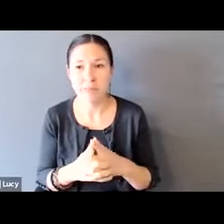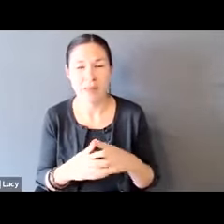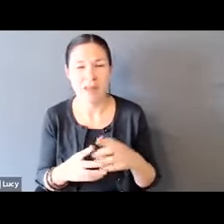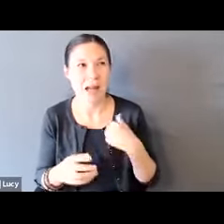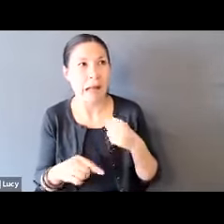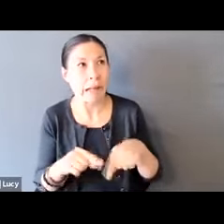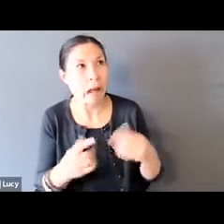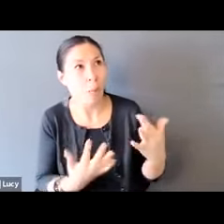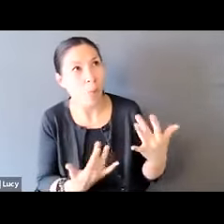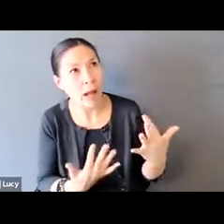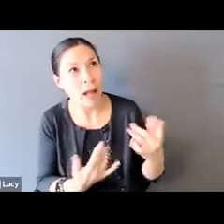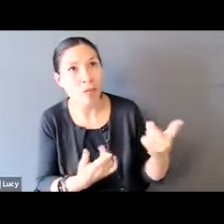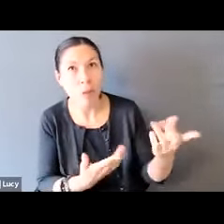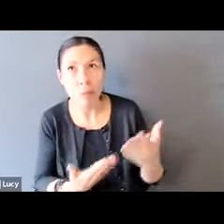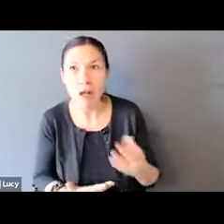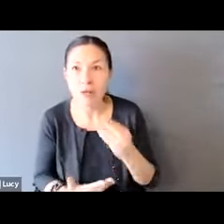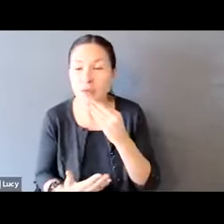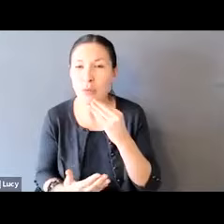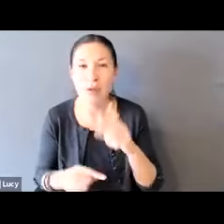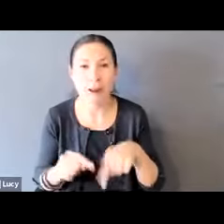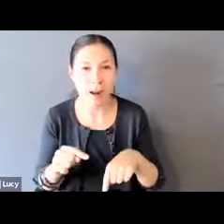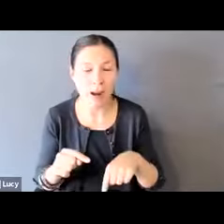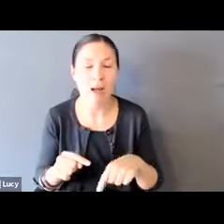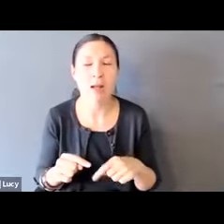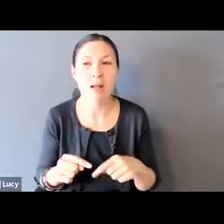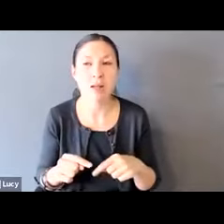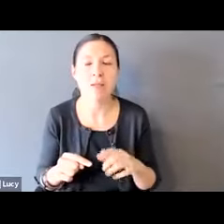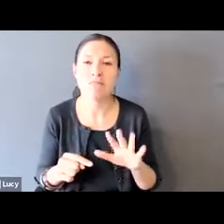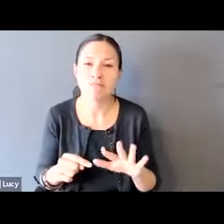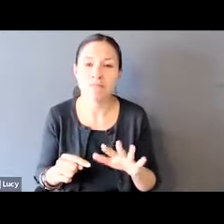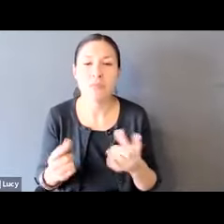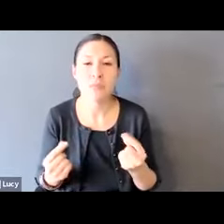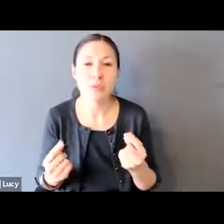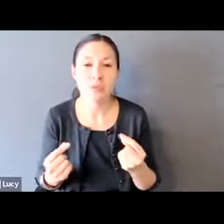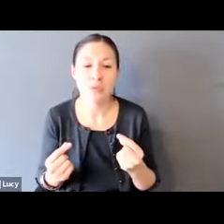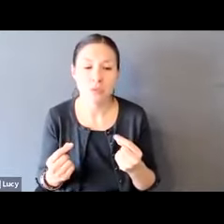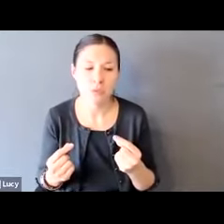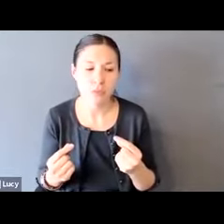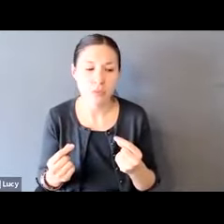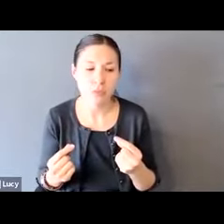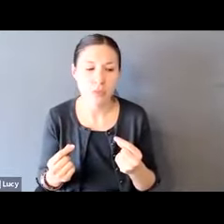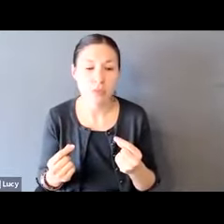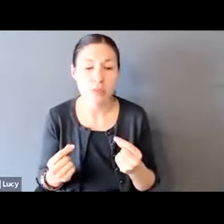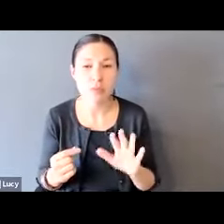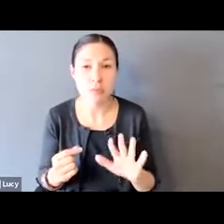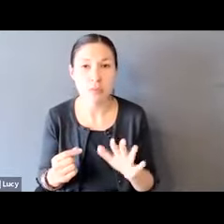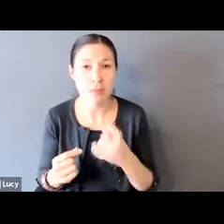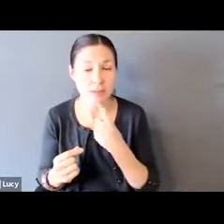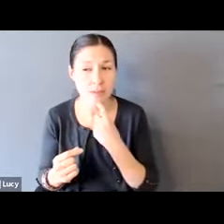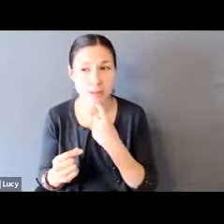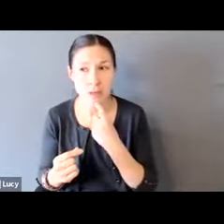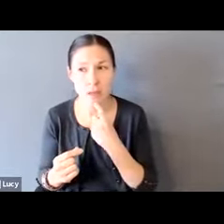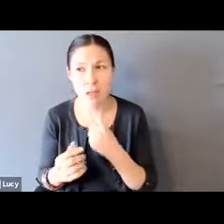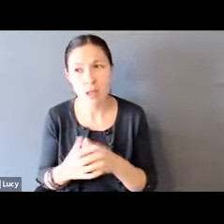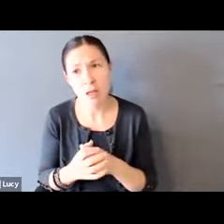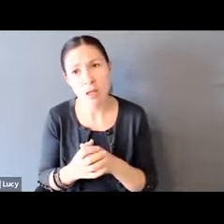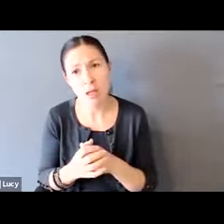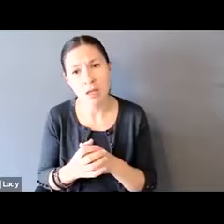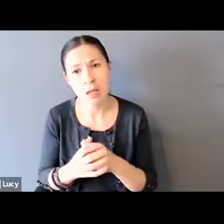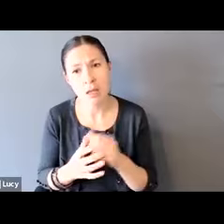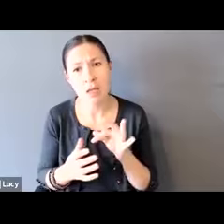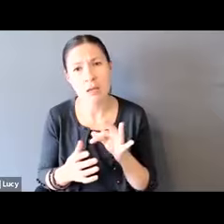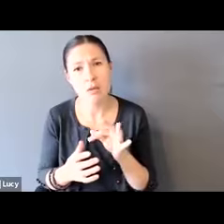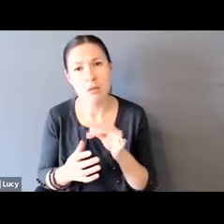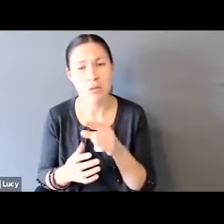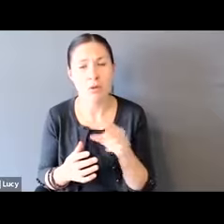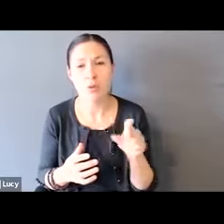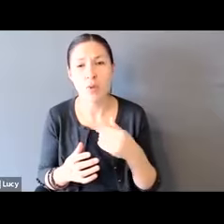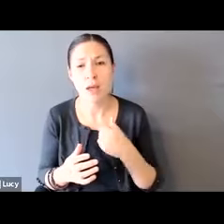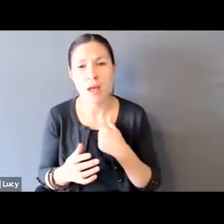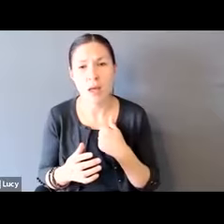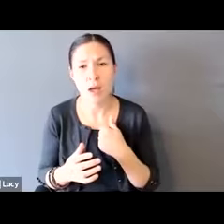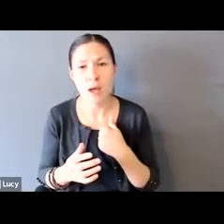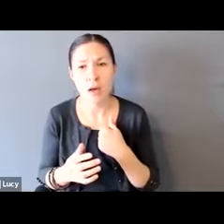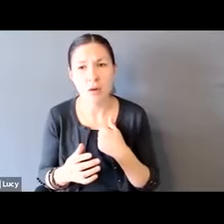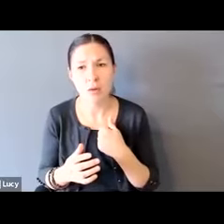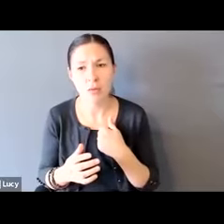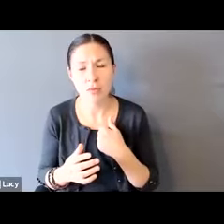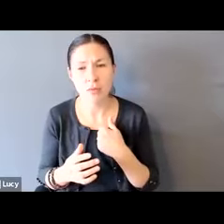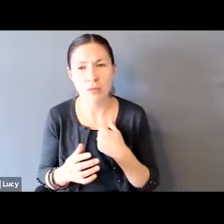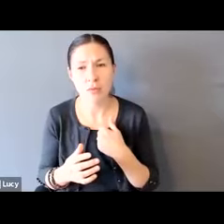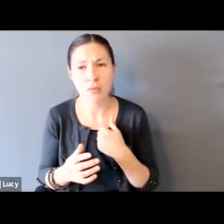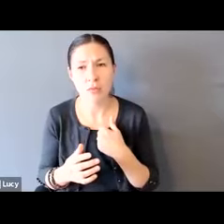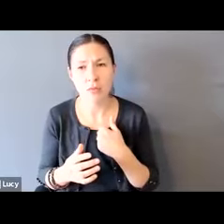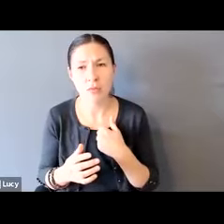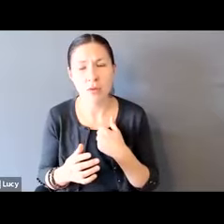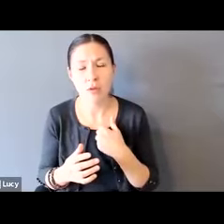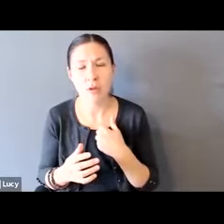So again, we just encourage that if you have others that between the group of you, anyone